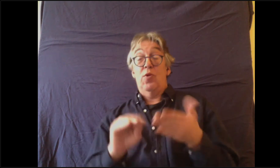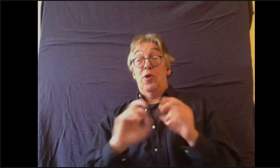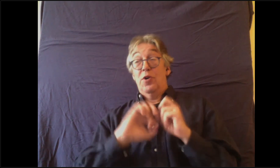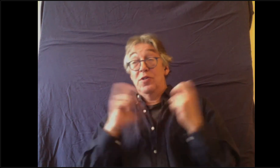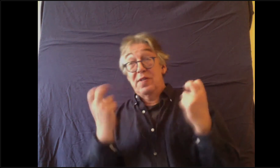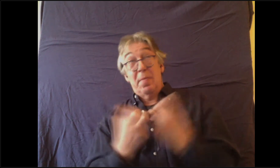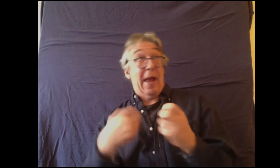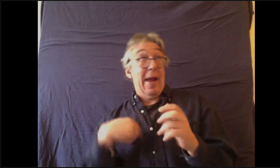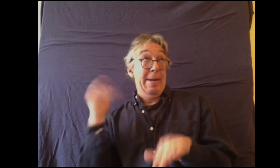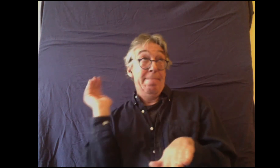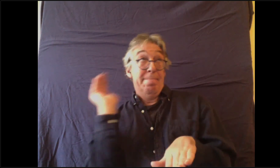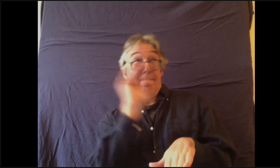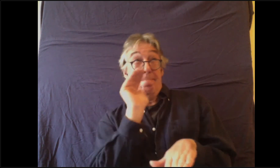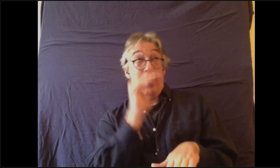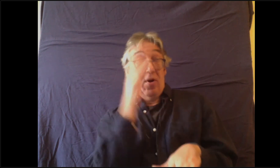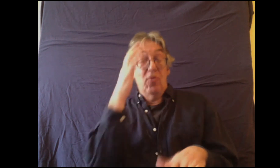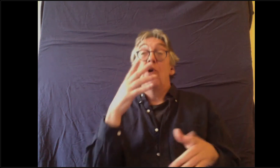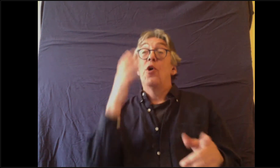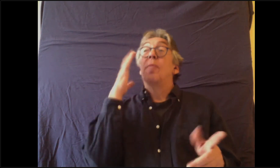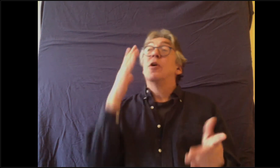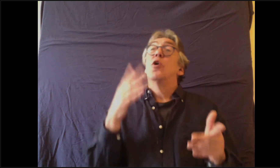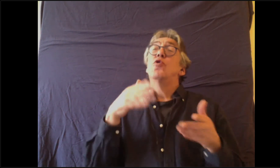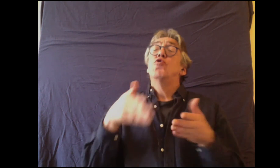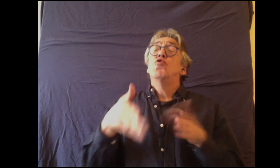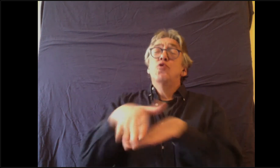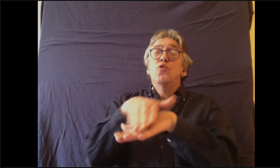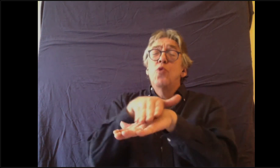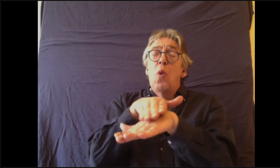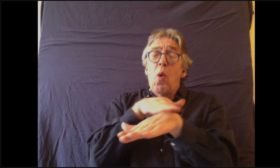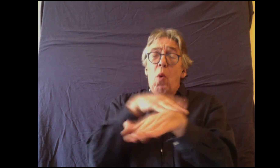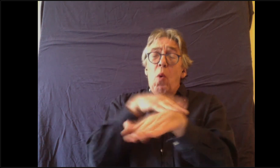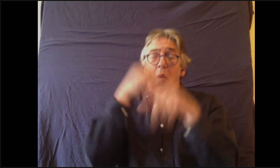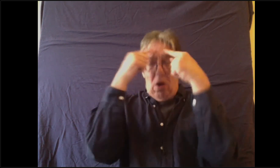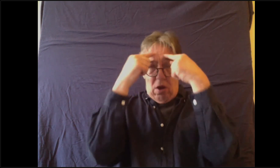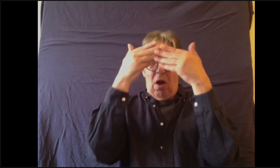and slowly the Norwegian government has come around to understand.